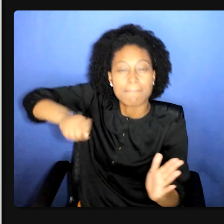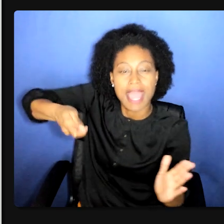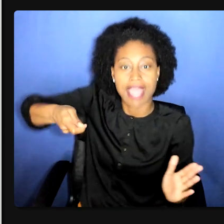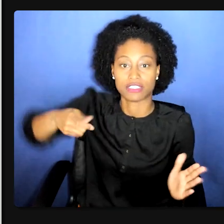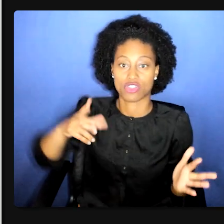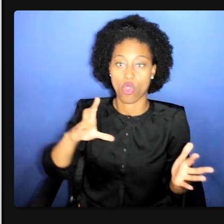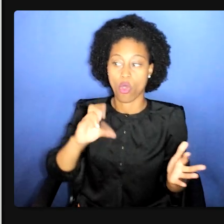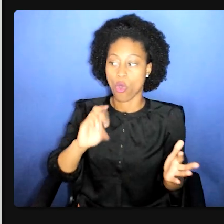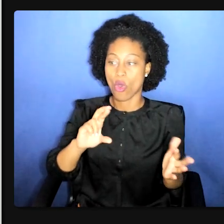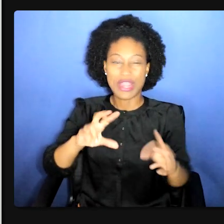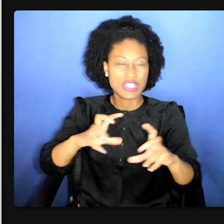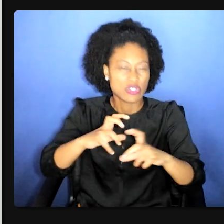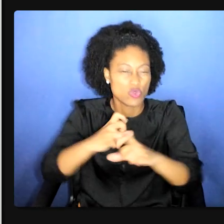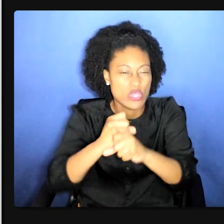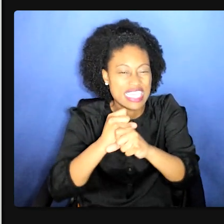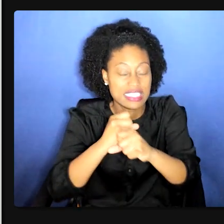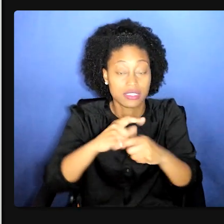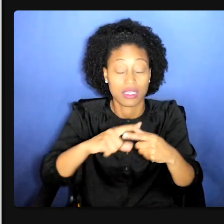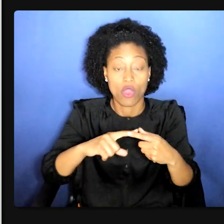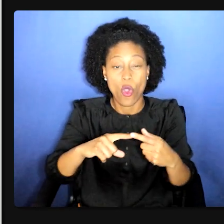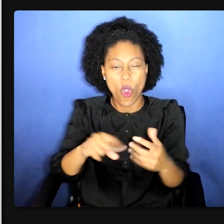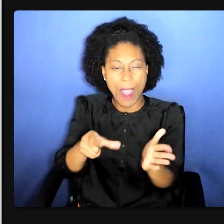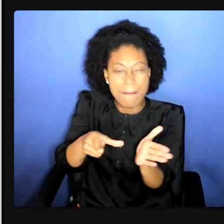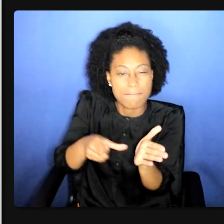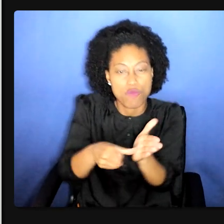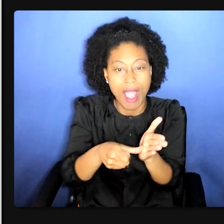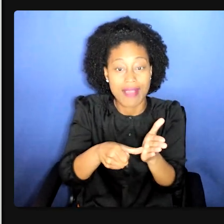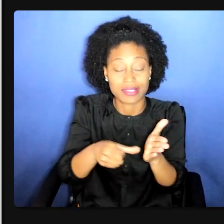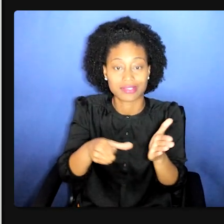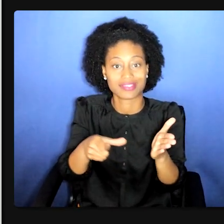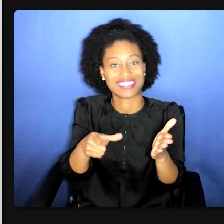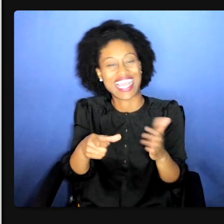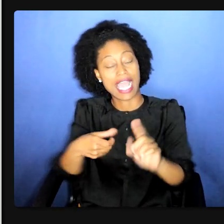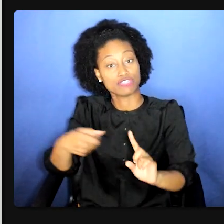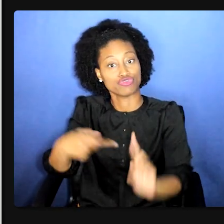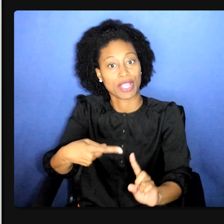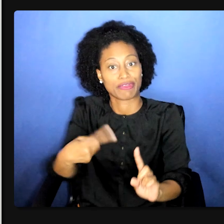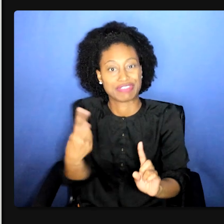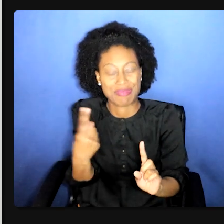in the same way that you can also press with your finger or pull an analog trigger you can see here